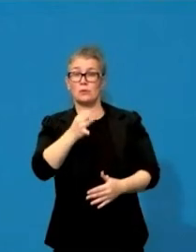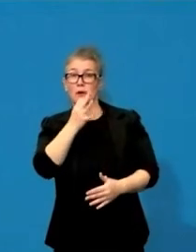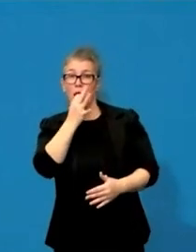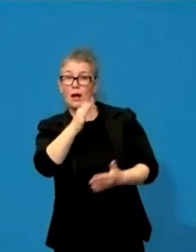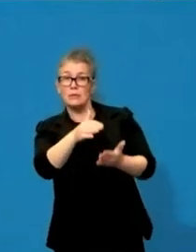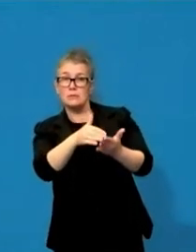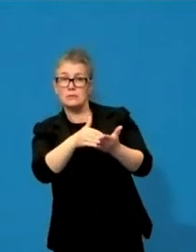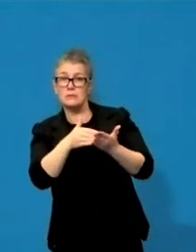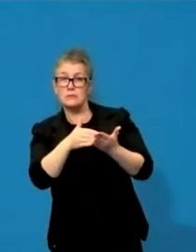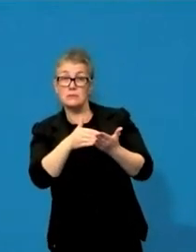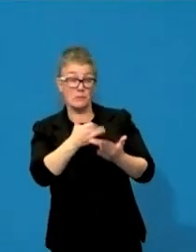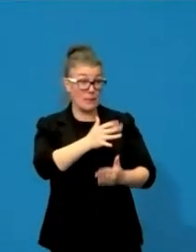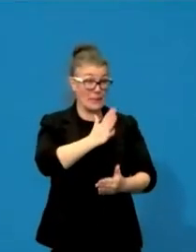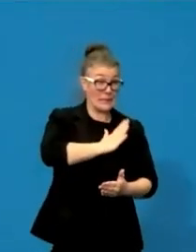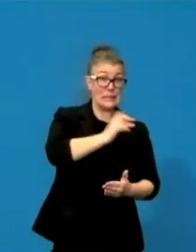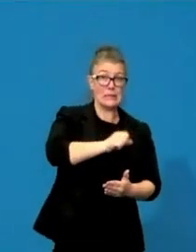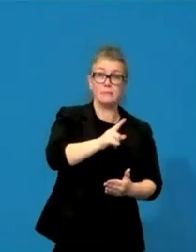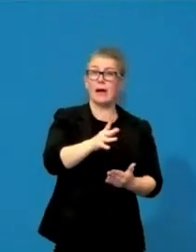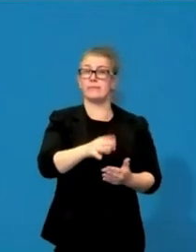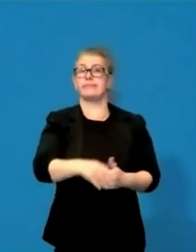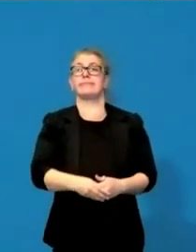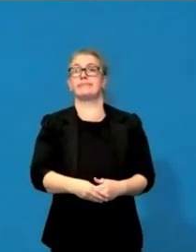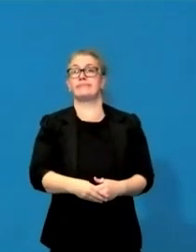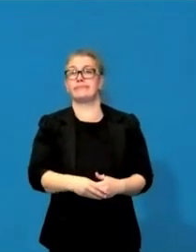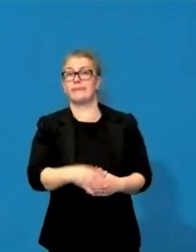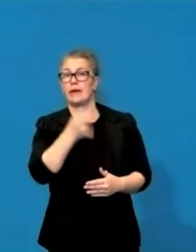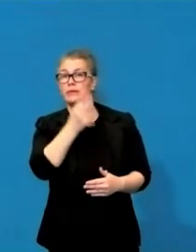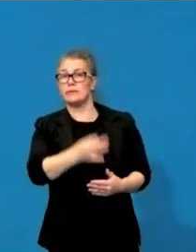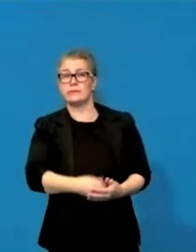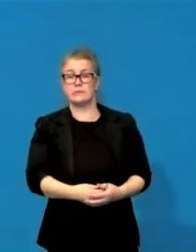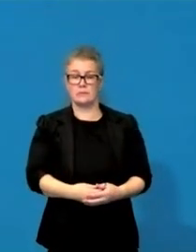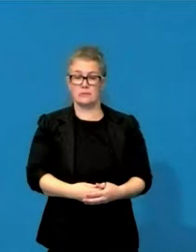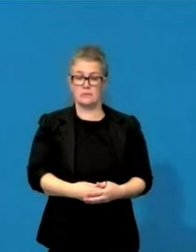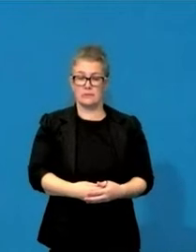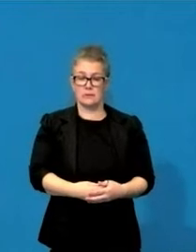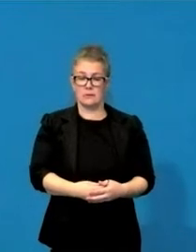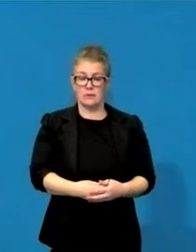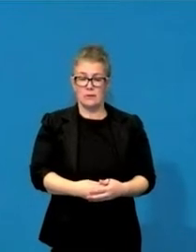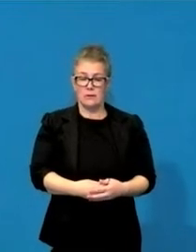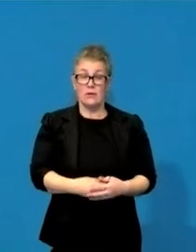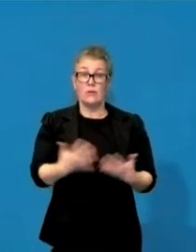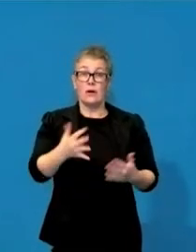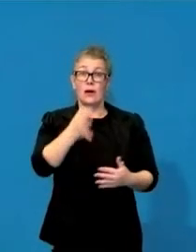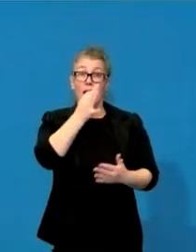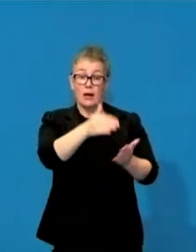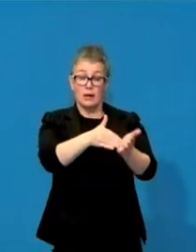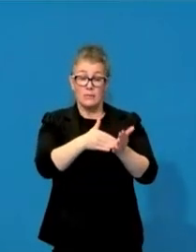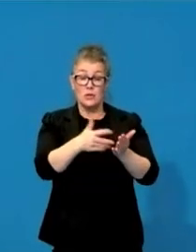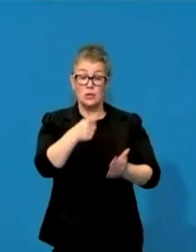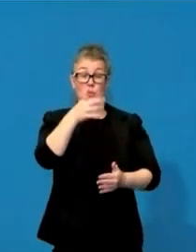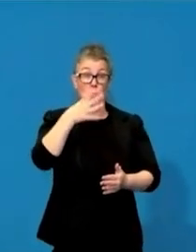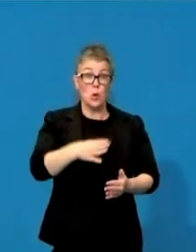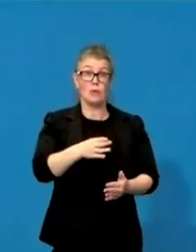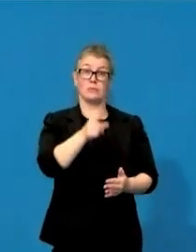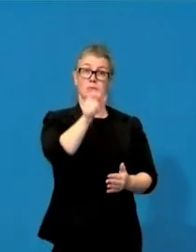Well, when you ask for help, you want the person to be standing there in front